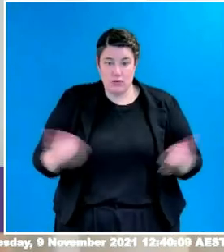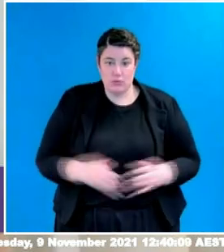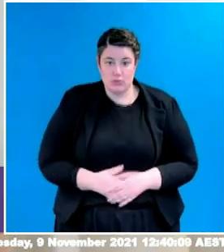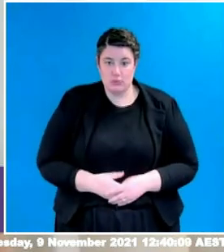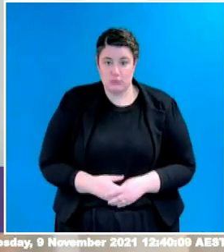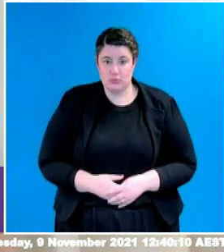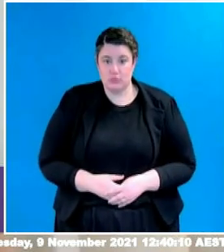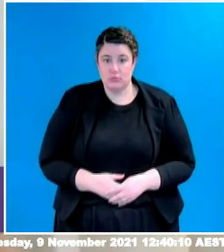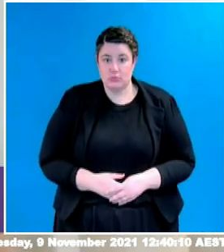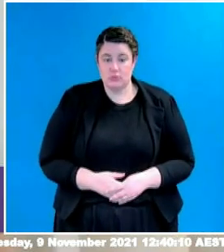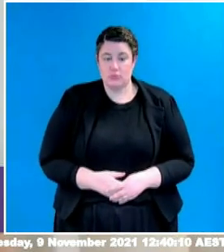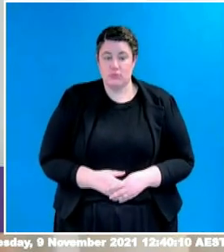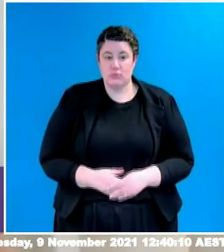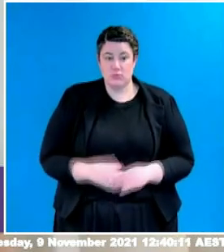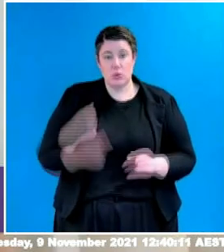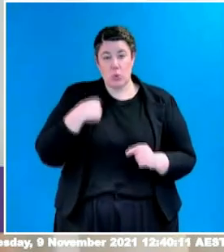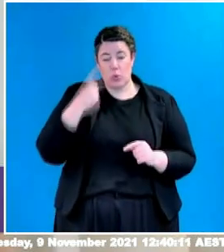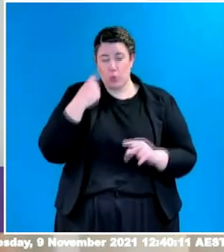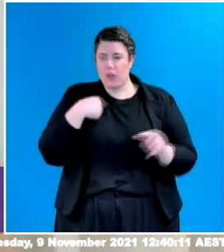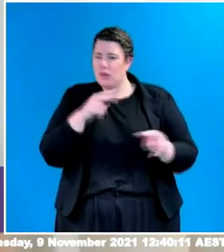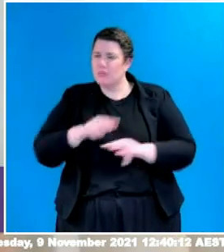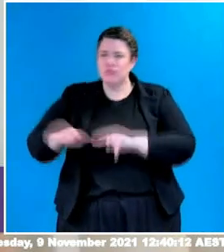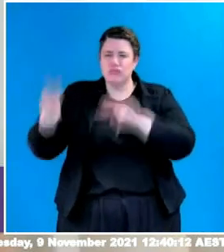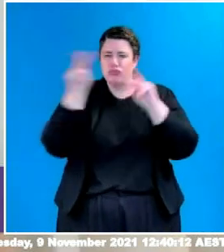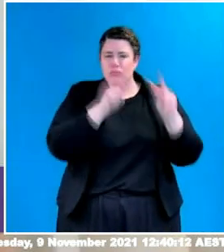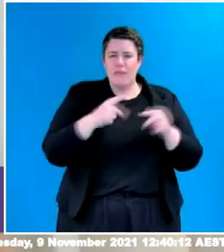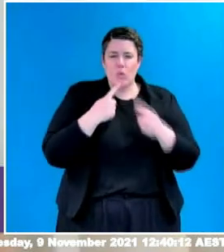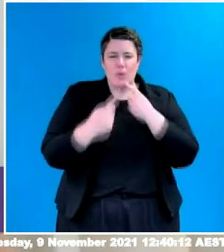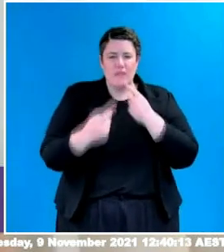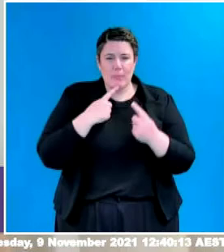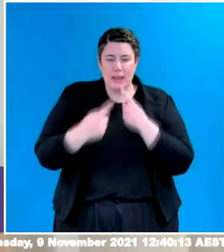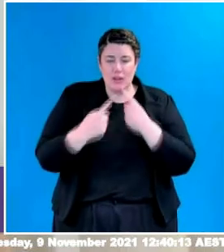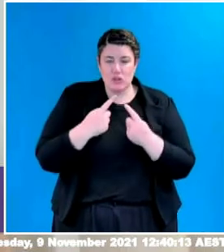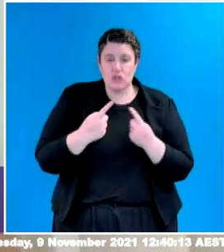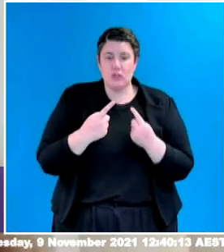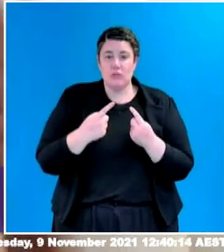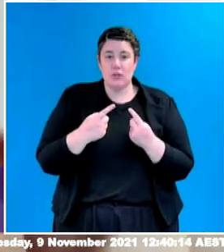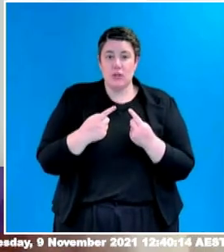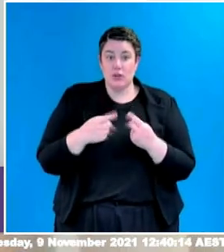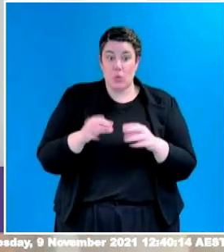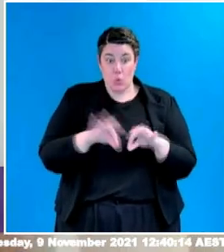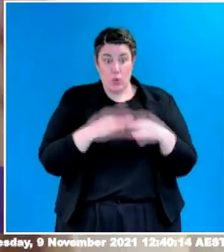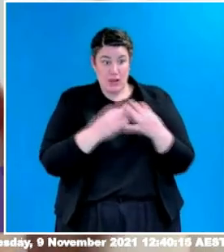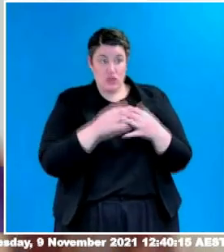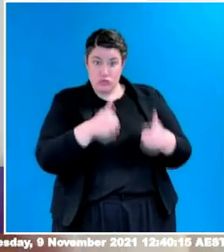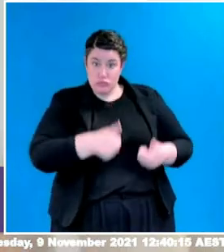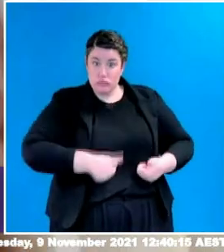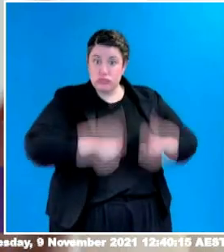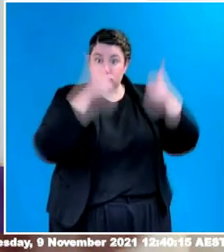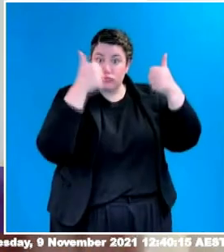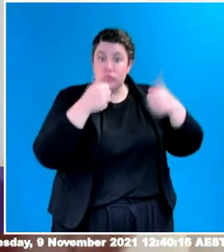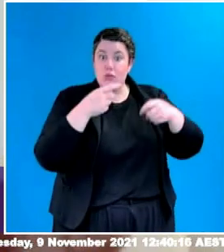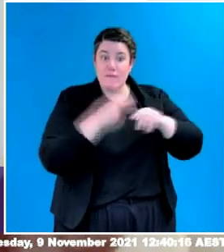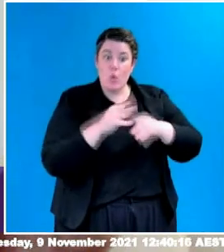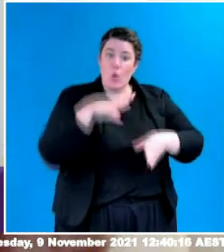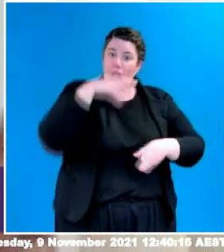This is why we undertook the global scan. The organisations that succeed not just in developing inhouse inclusive culture